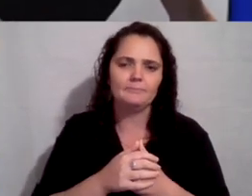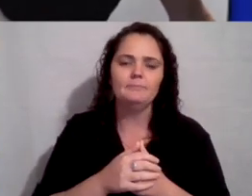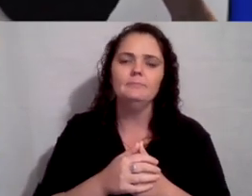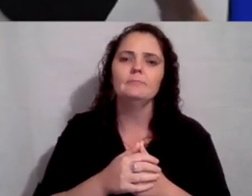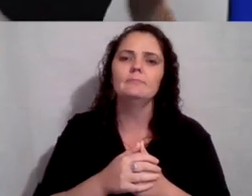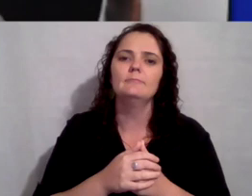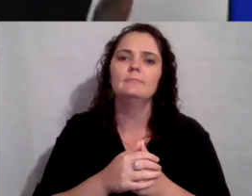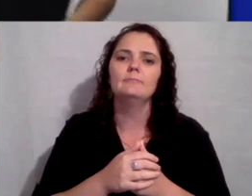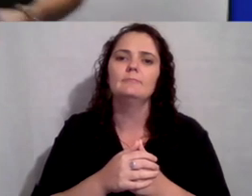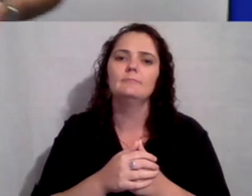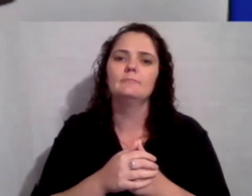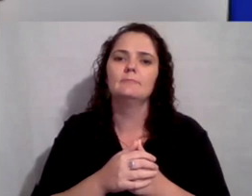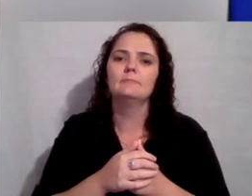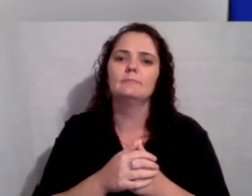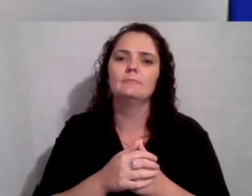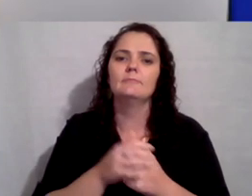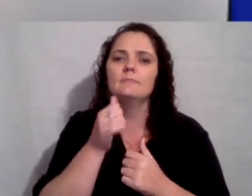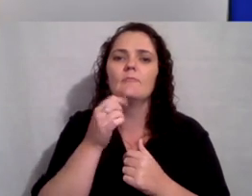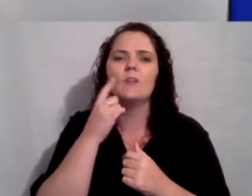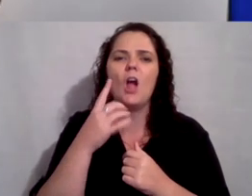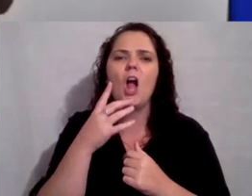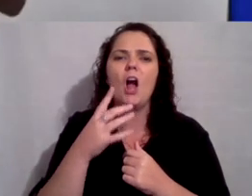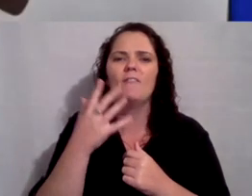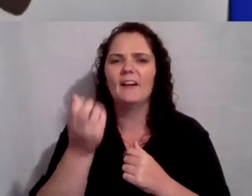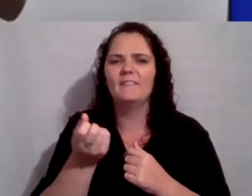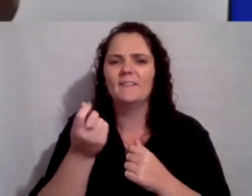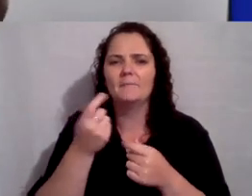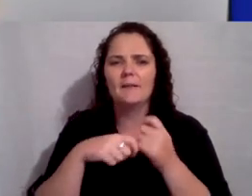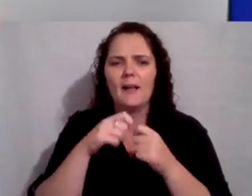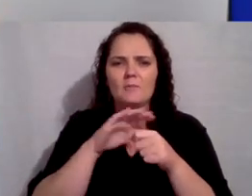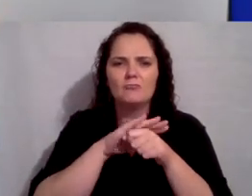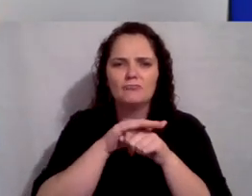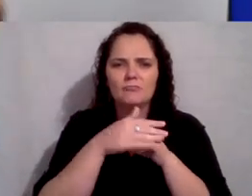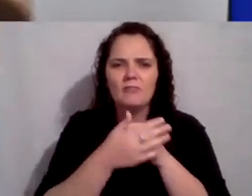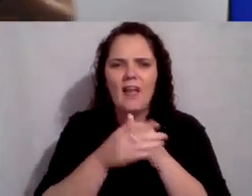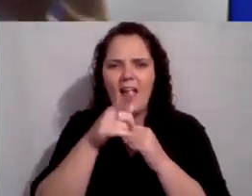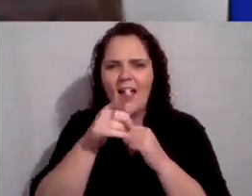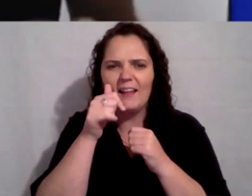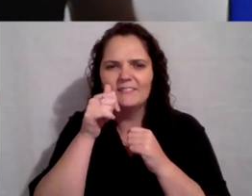with your erasers is they can start to get quite dull, they can start to get quite rounded off and I'll hold that one up